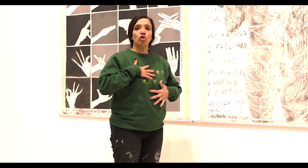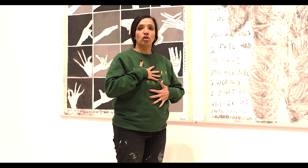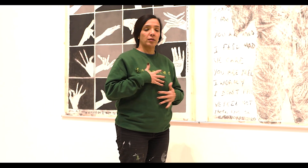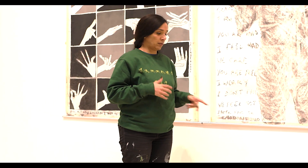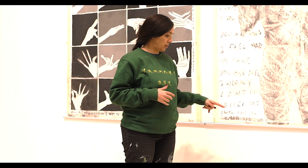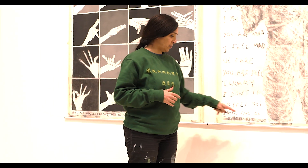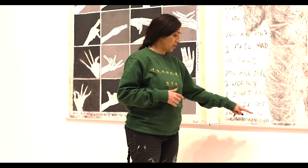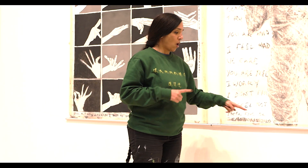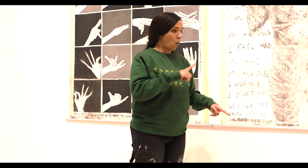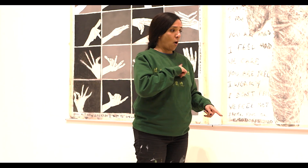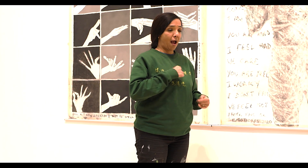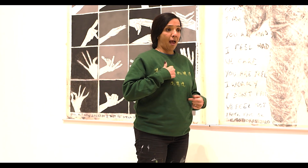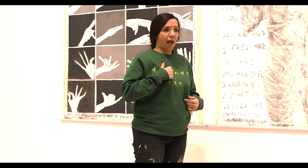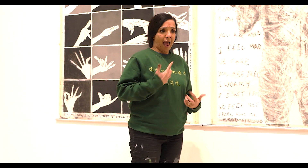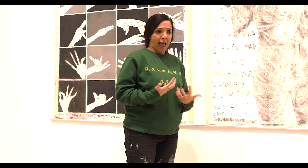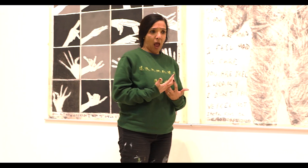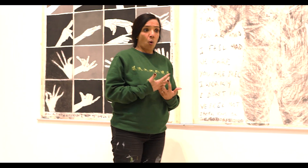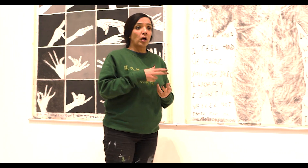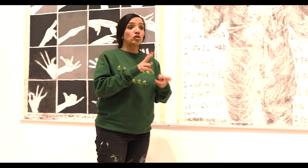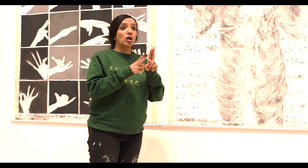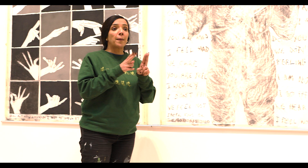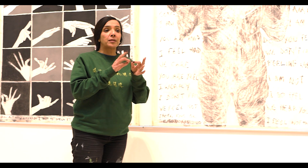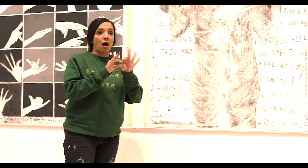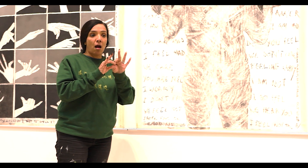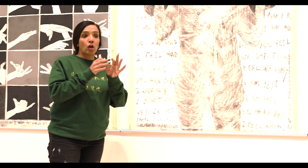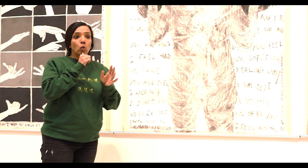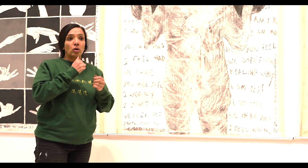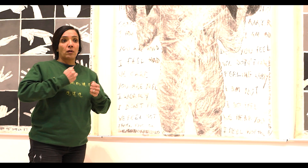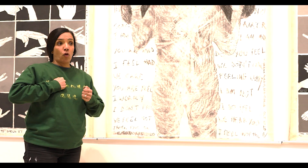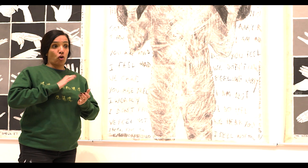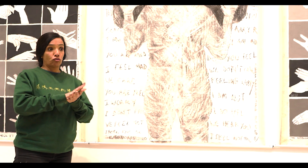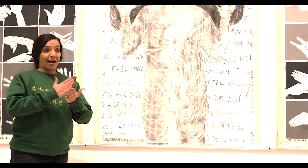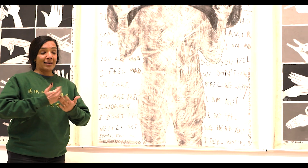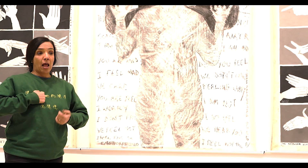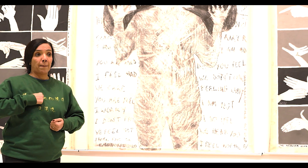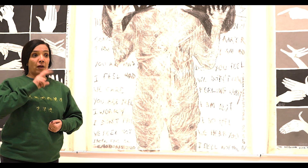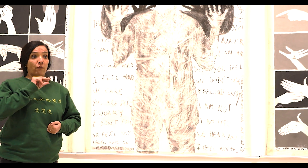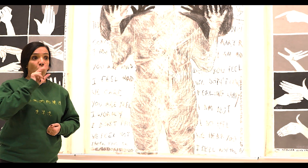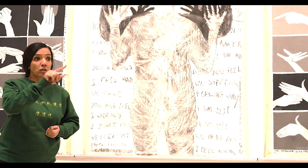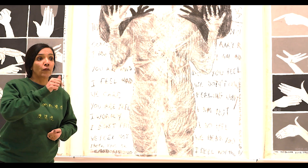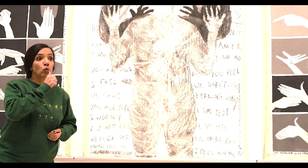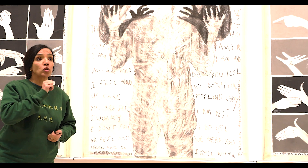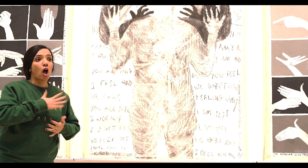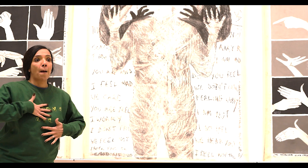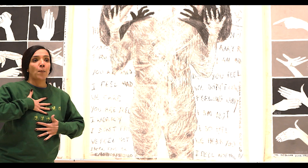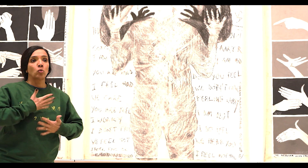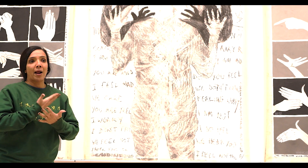This is about my emotional well-being. It's about how interpreters voice-over for me,